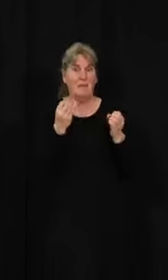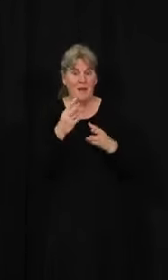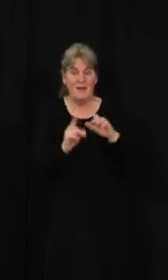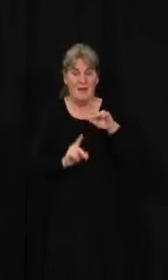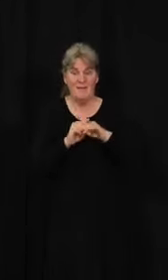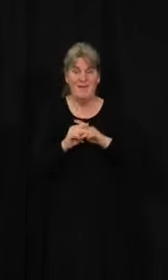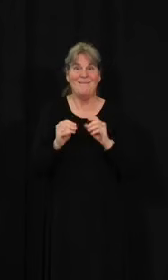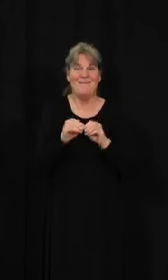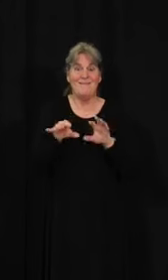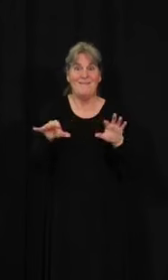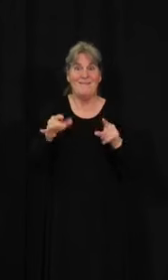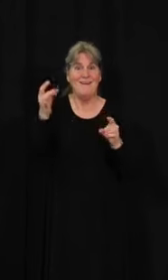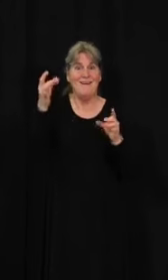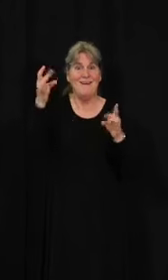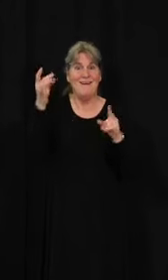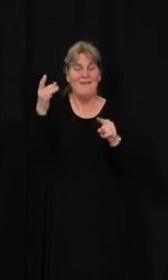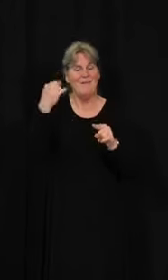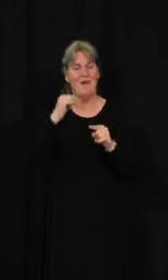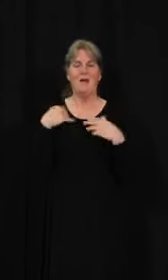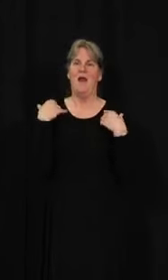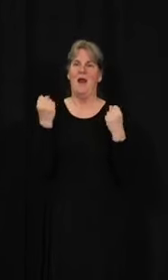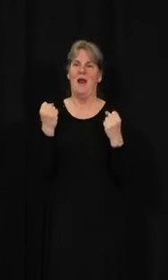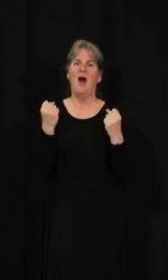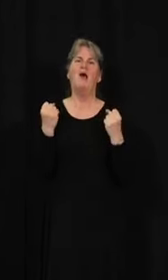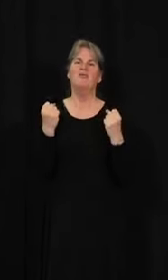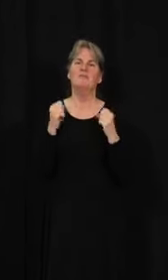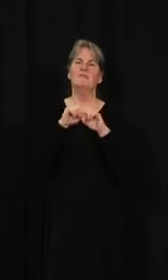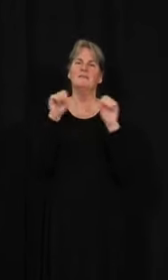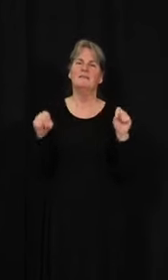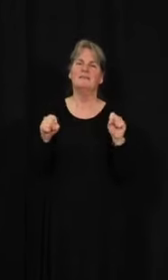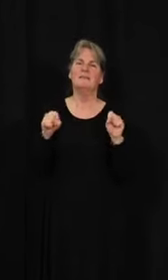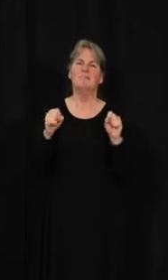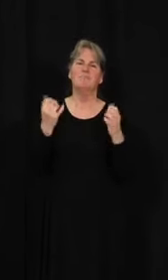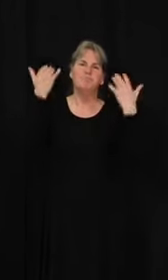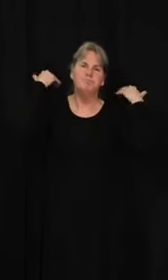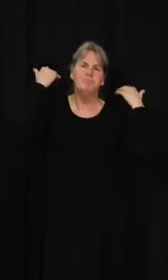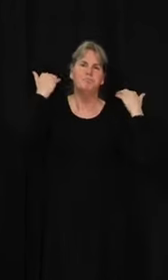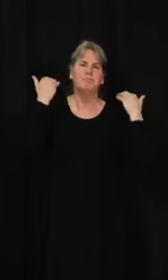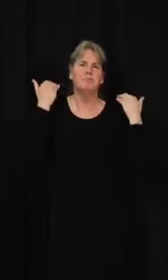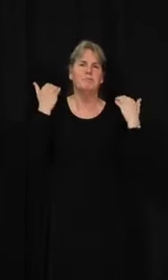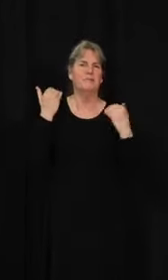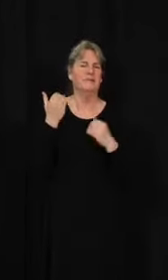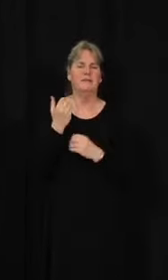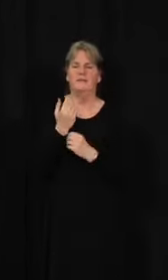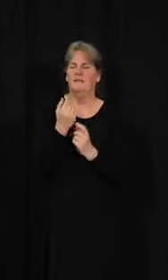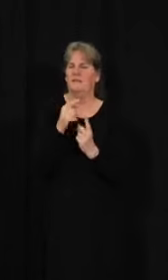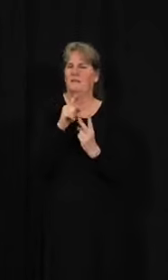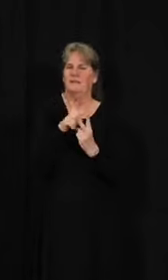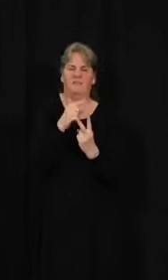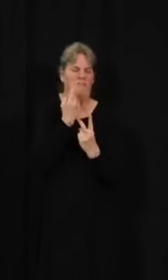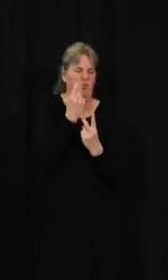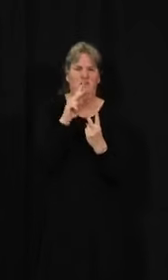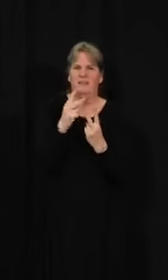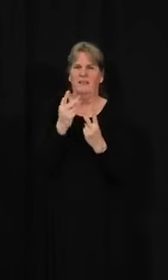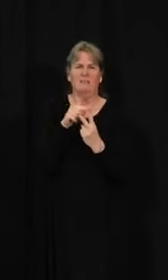Needless to say, our health system could easily be overwhelmed, even in the first scenario, not to mention the